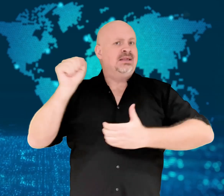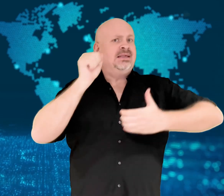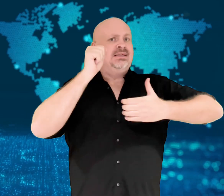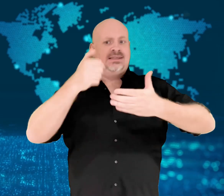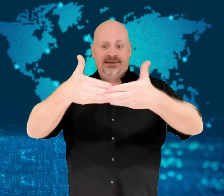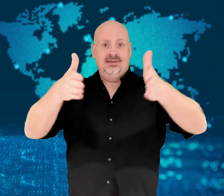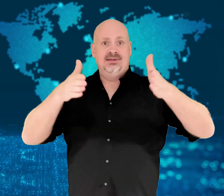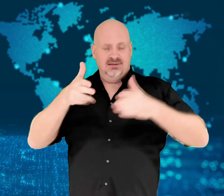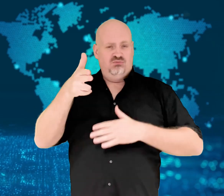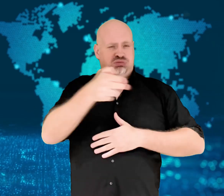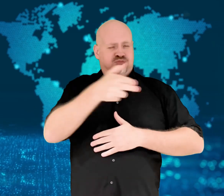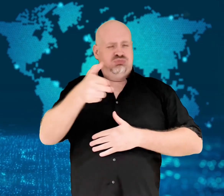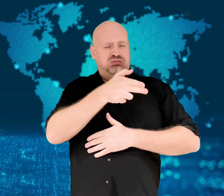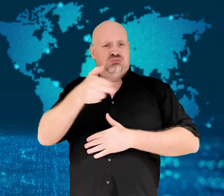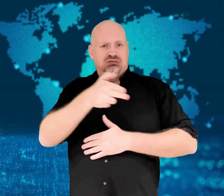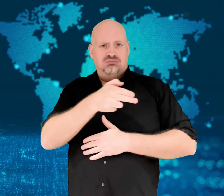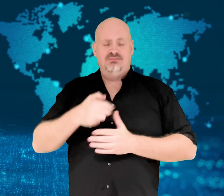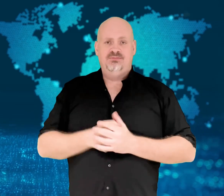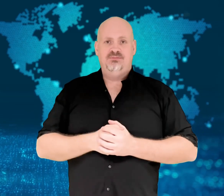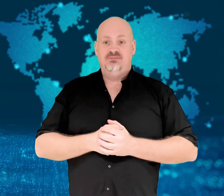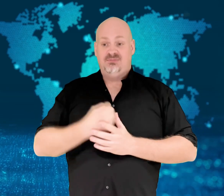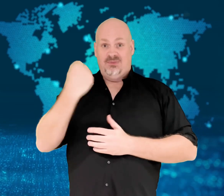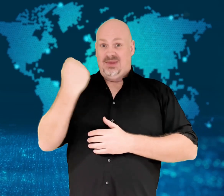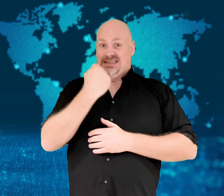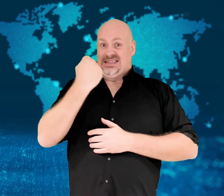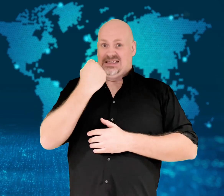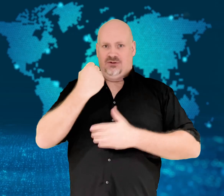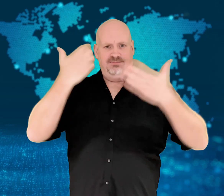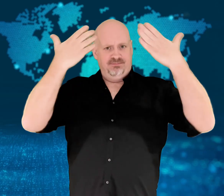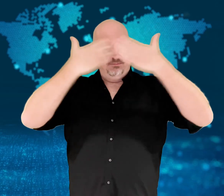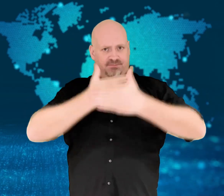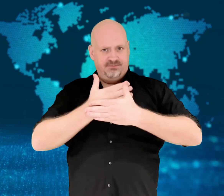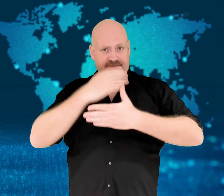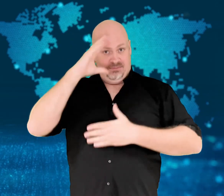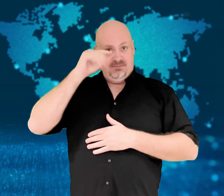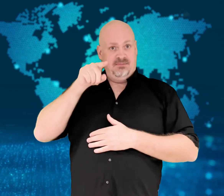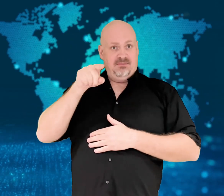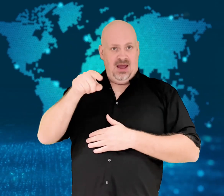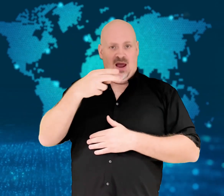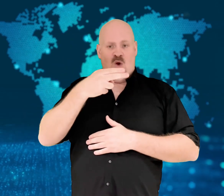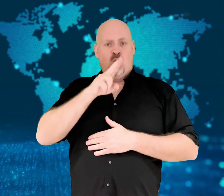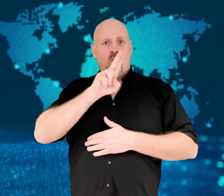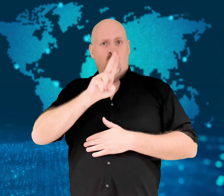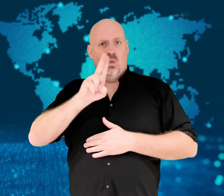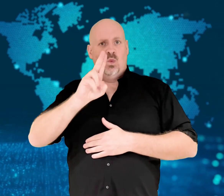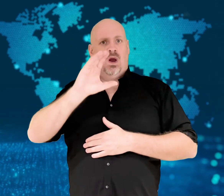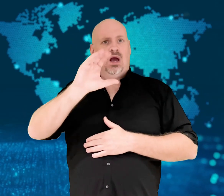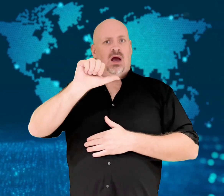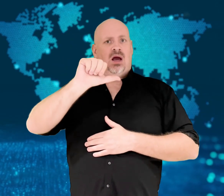a Lunar New Year celebration party in the United States.